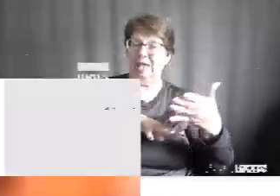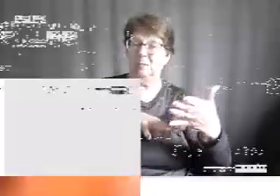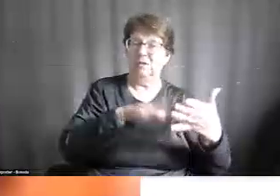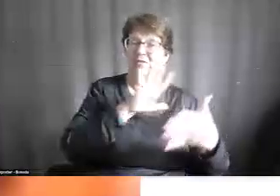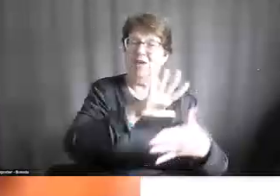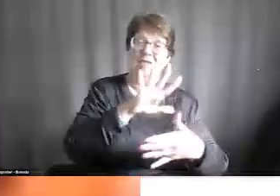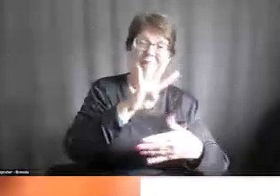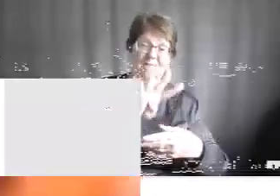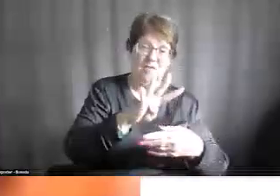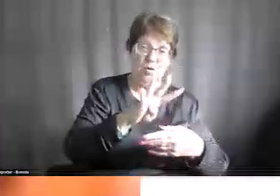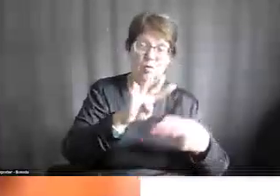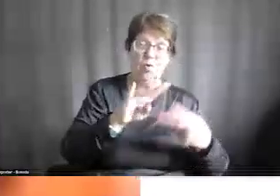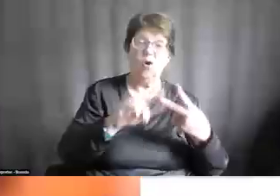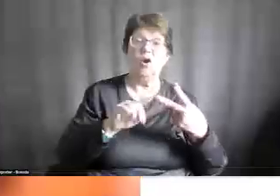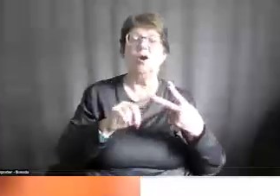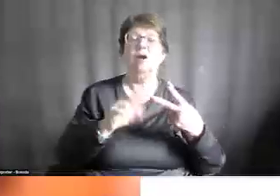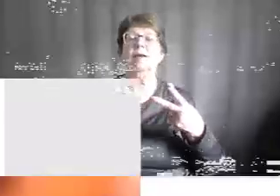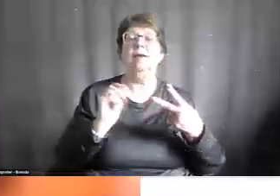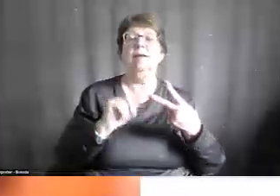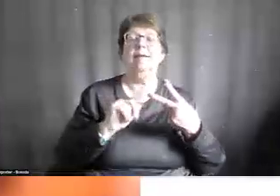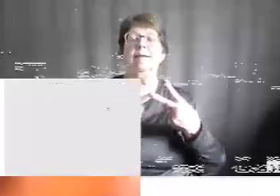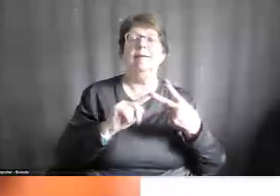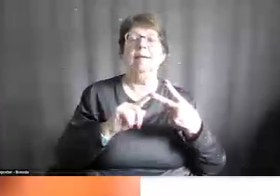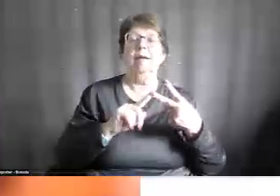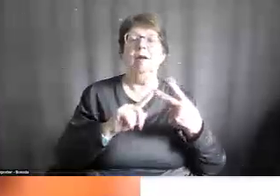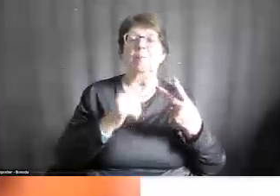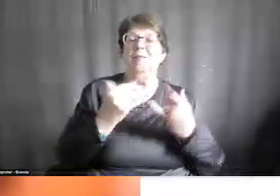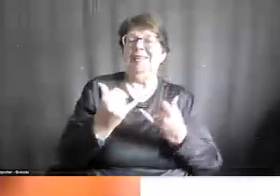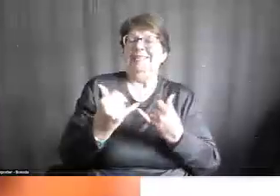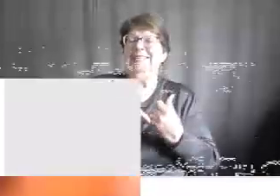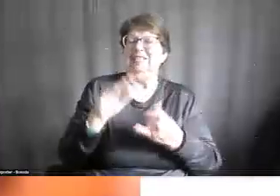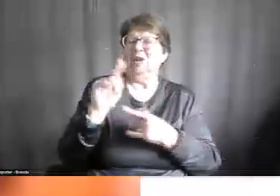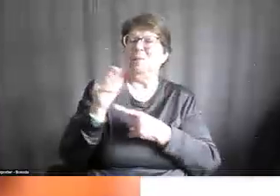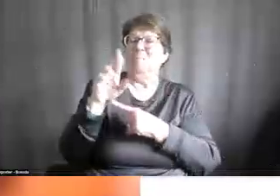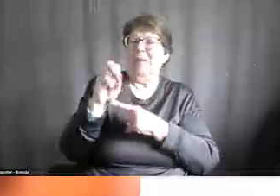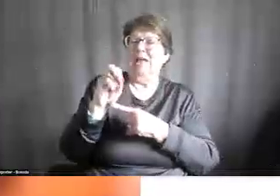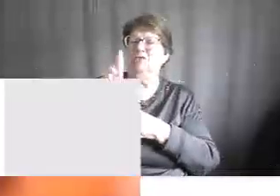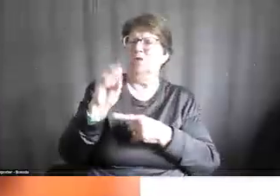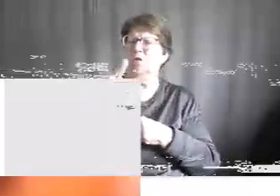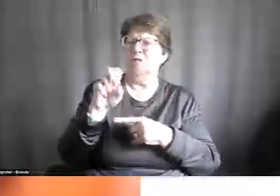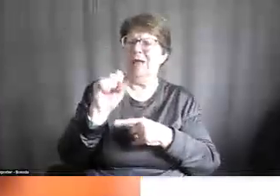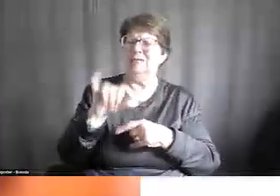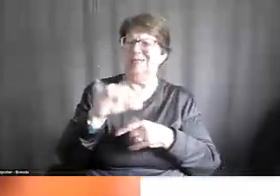Boardroom: And, the existing metro routes. Boardroom: That would result in a service